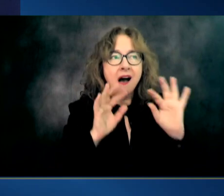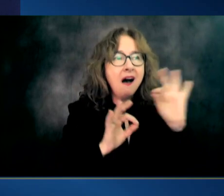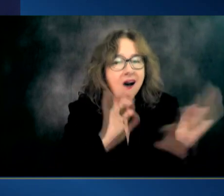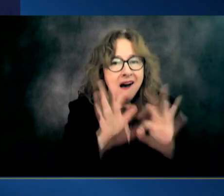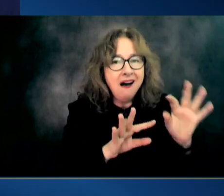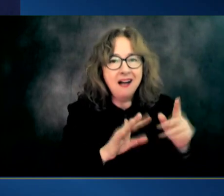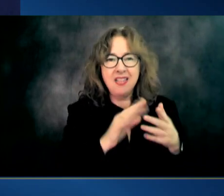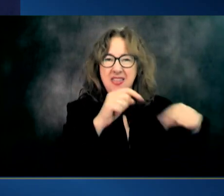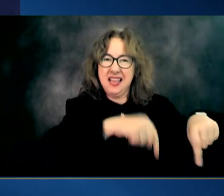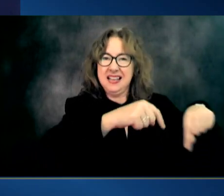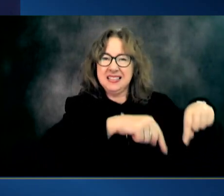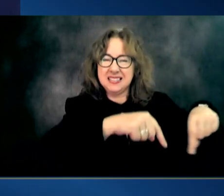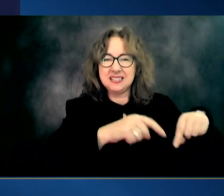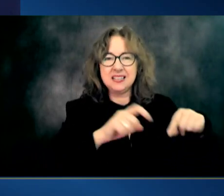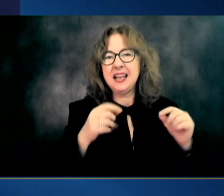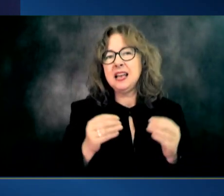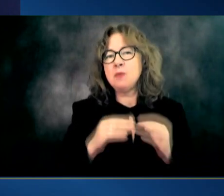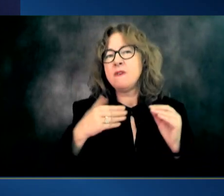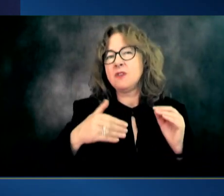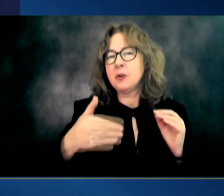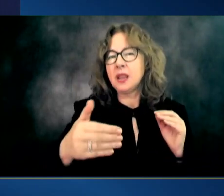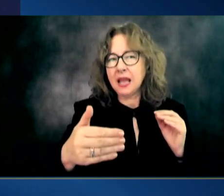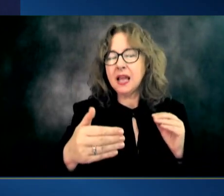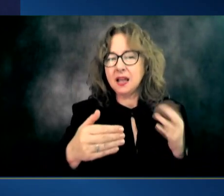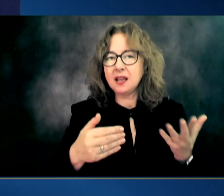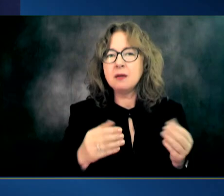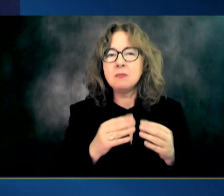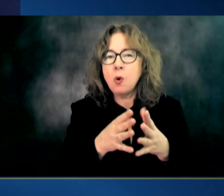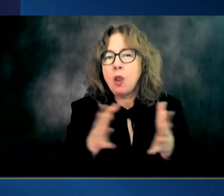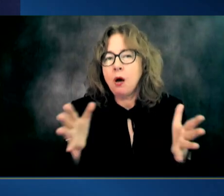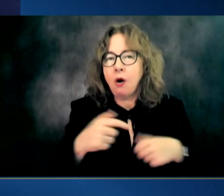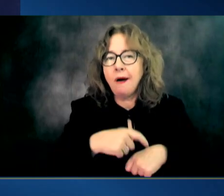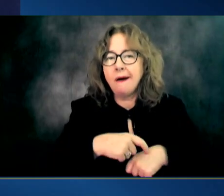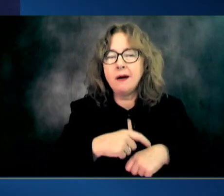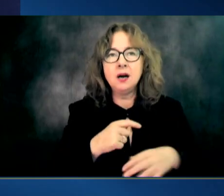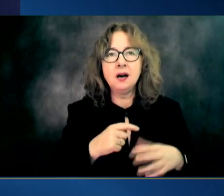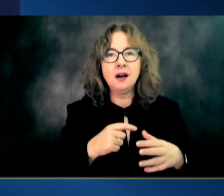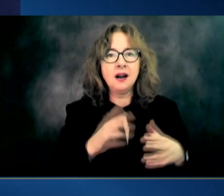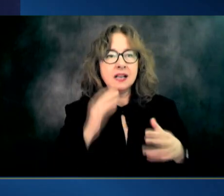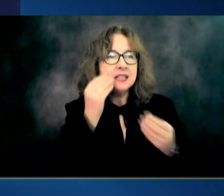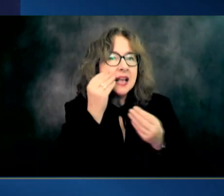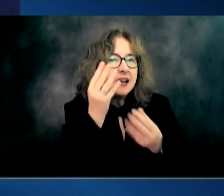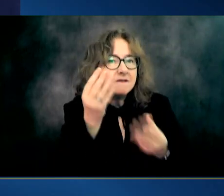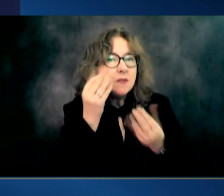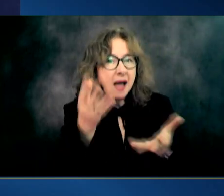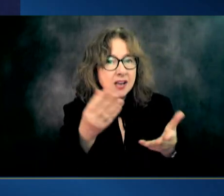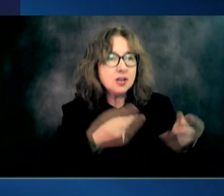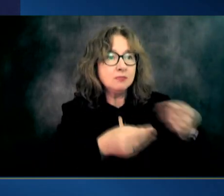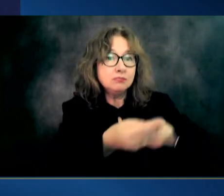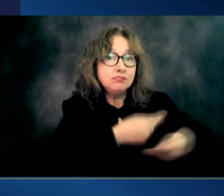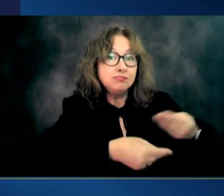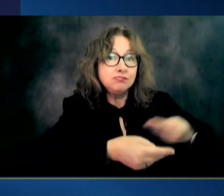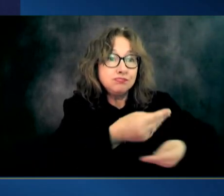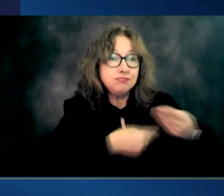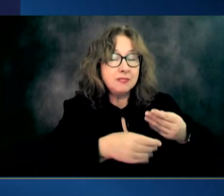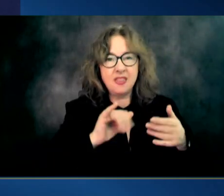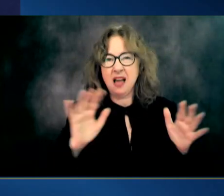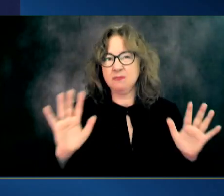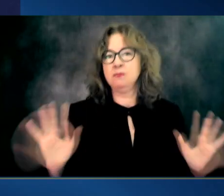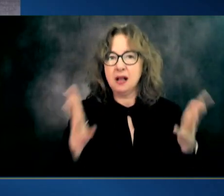more frequently and more often. And it is the exchange of information that propels us forward.